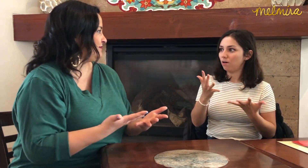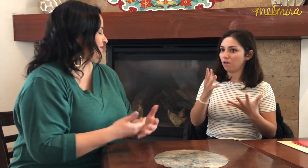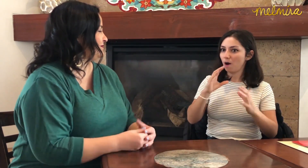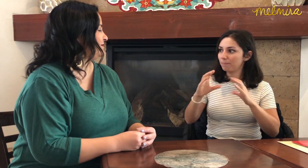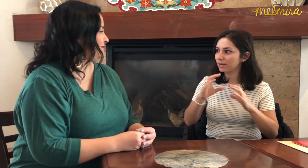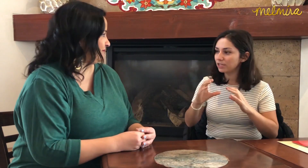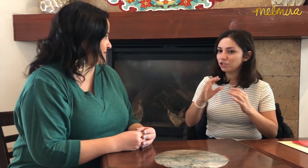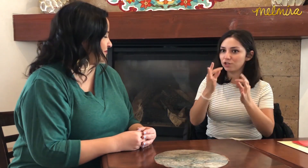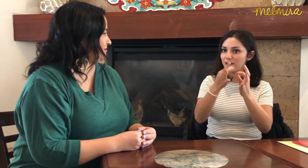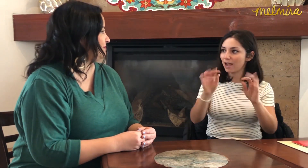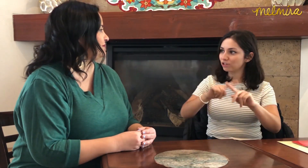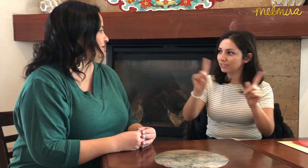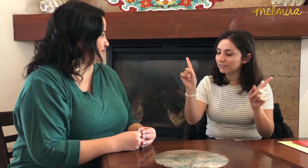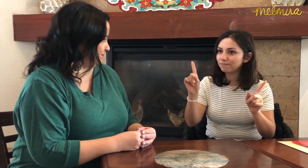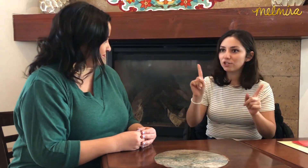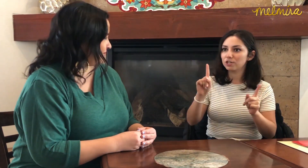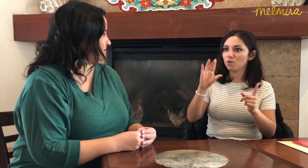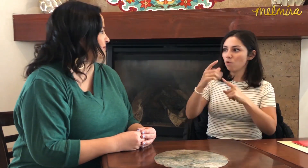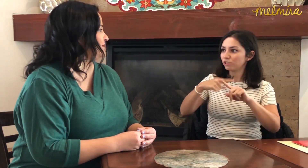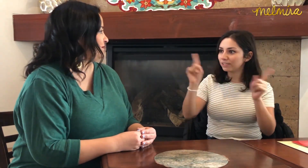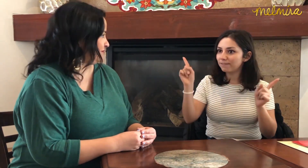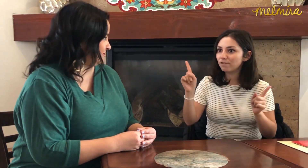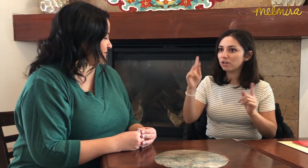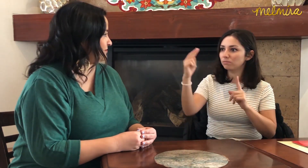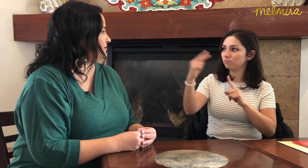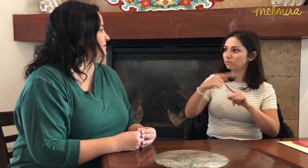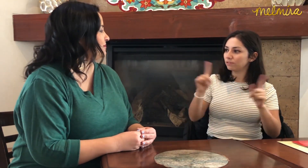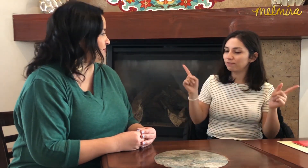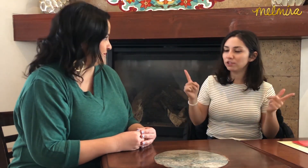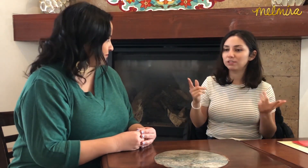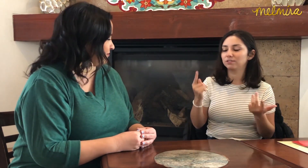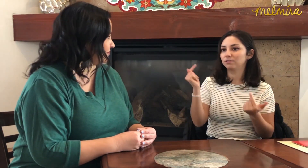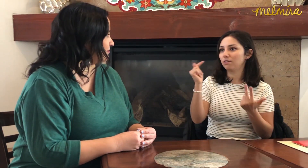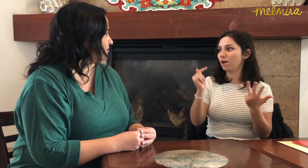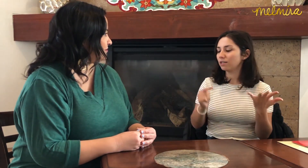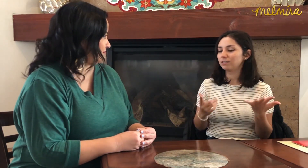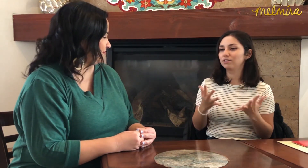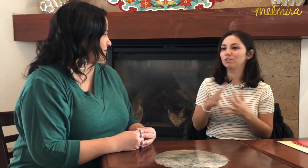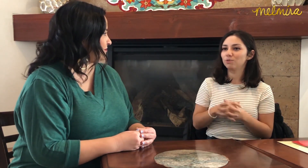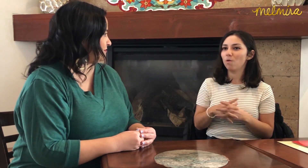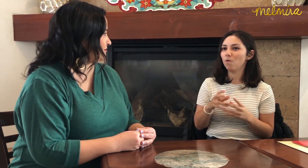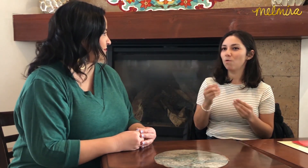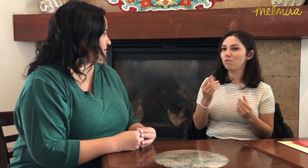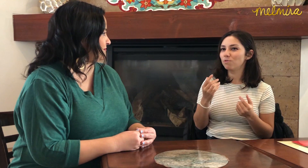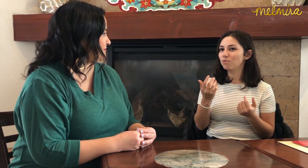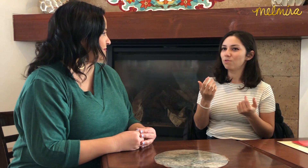whoa, the communication, language differences, cultural differences, the perspective is different, and so on.